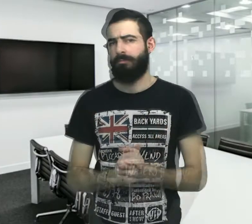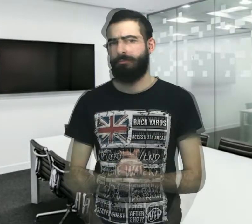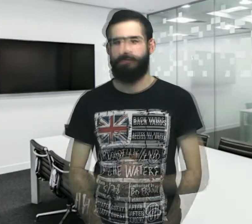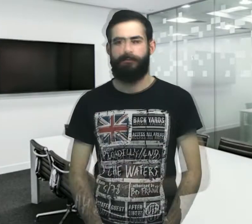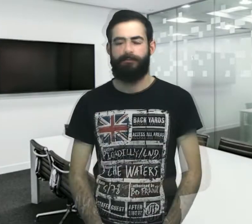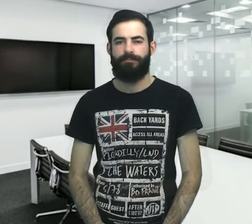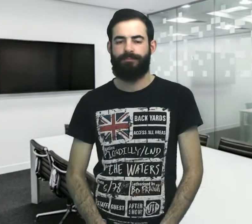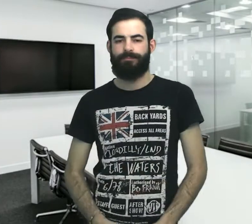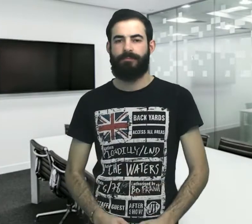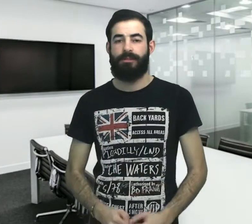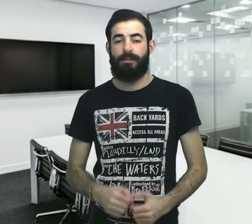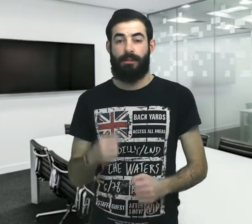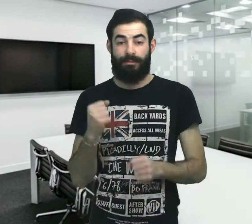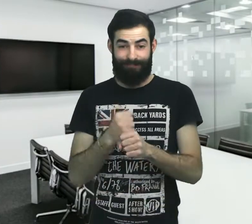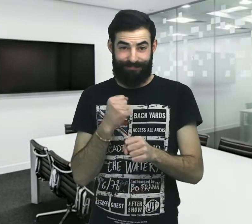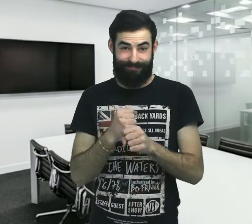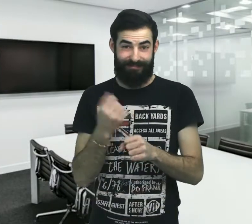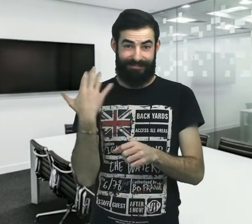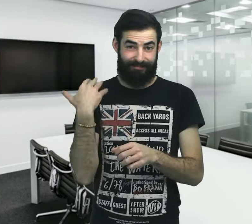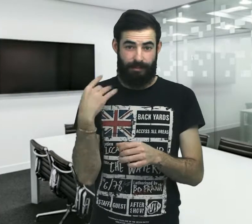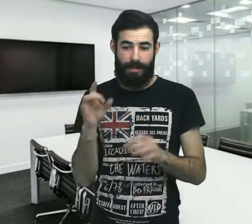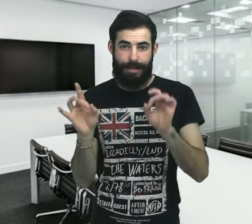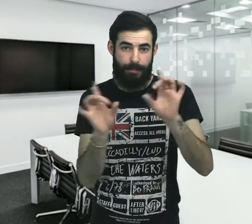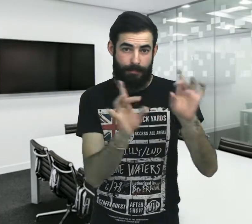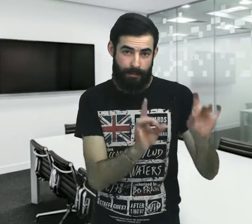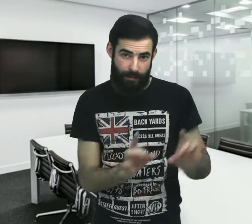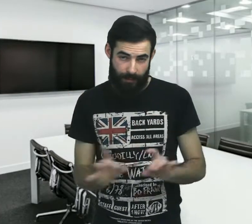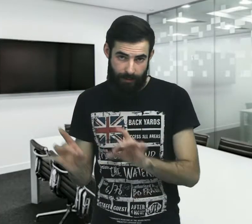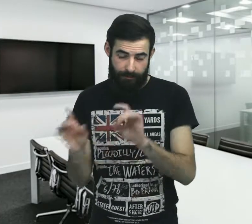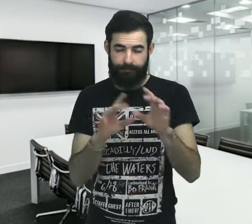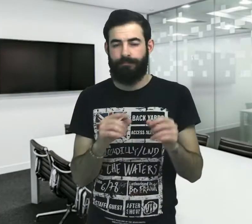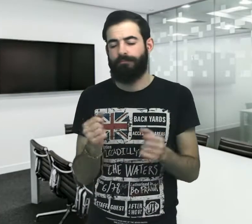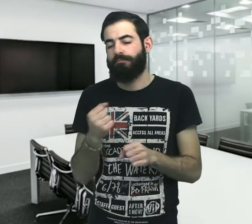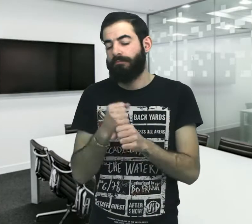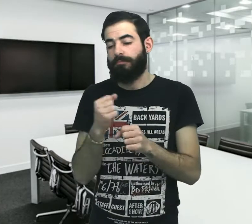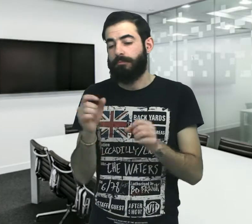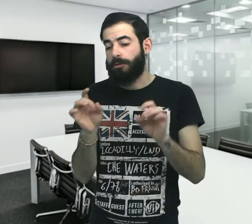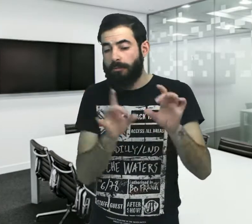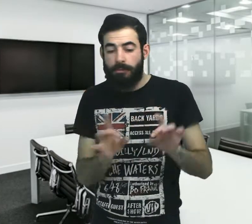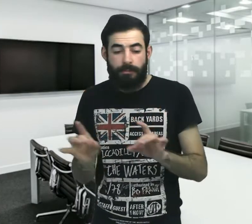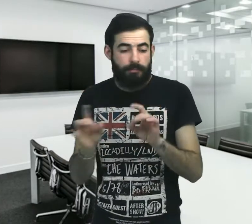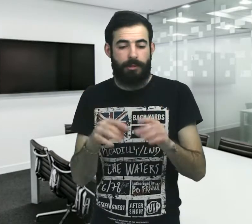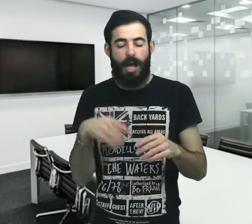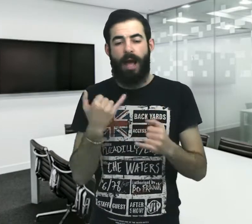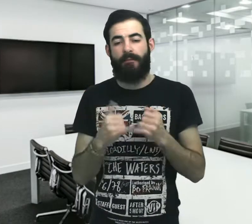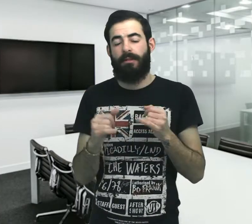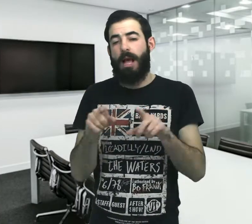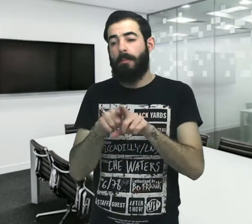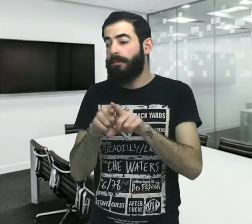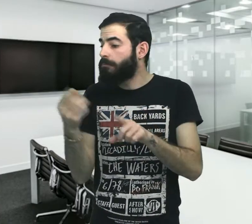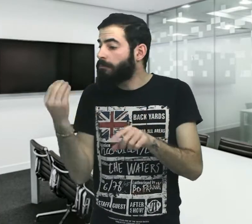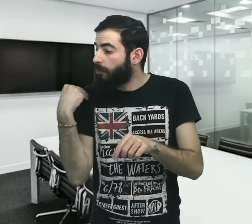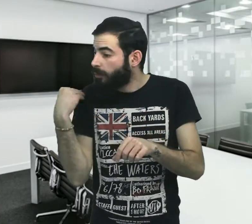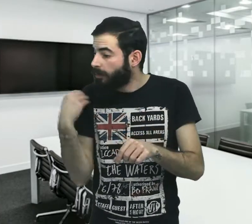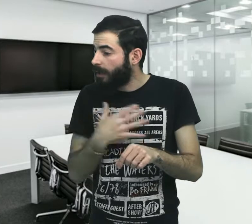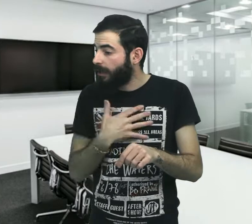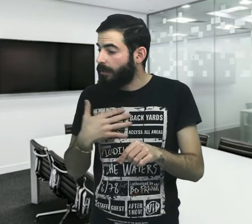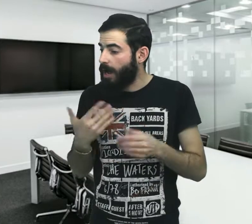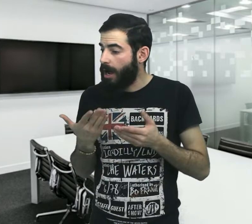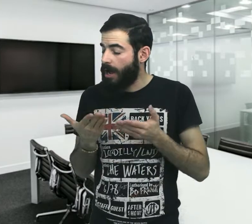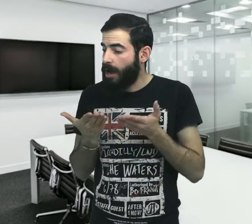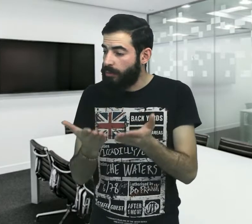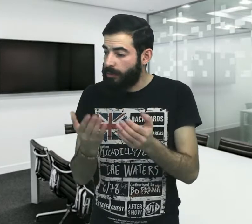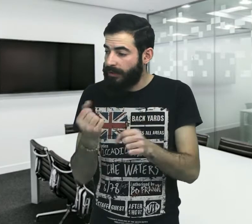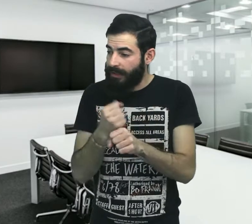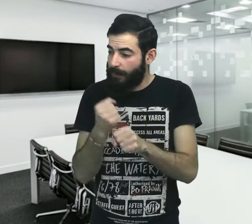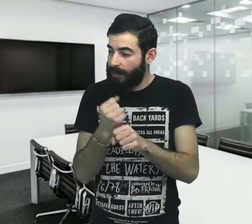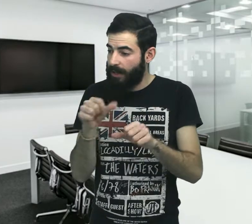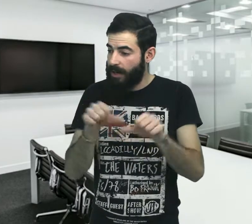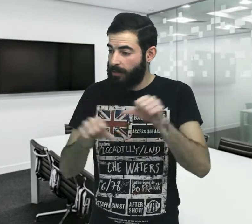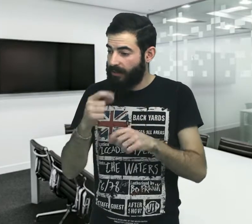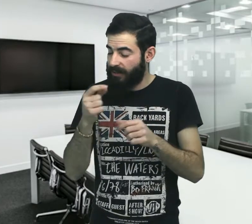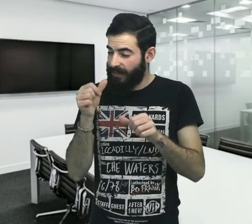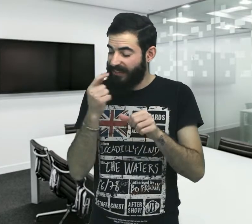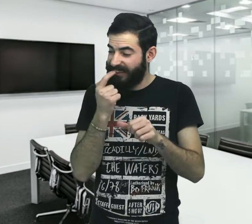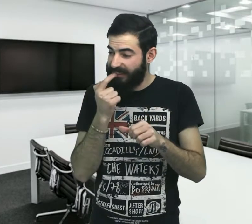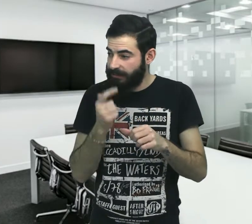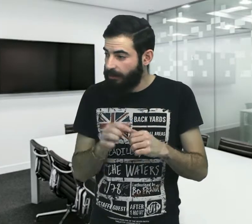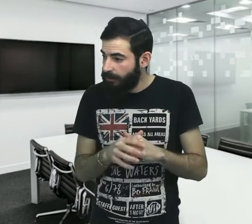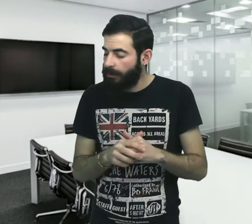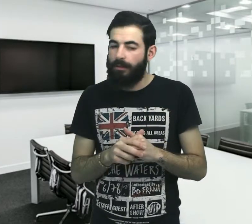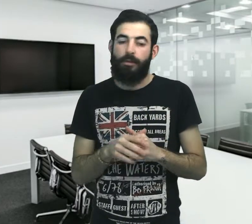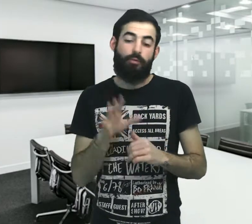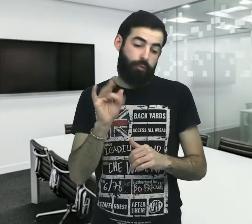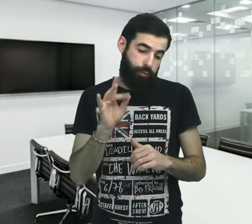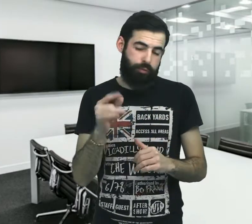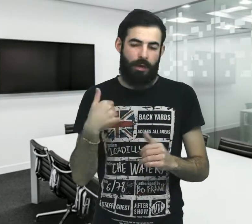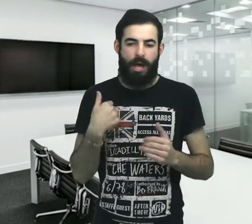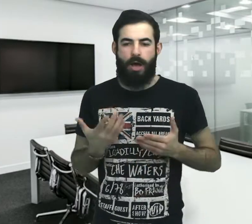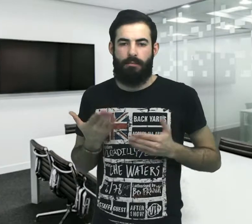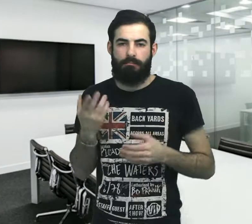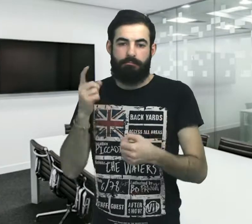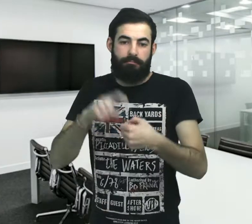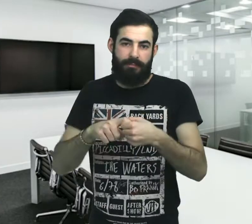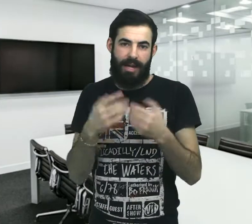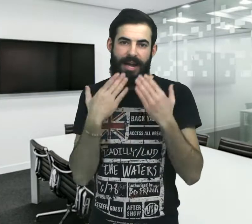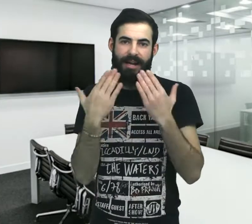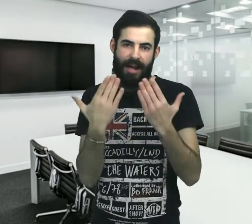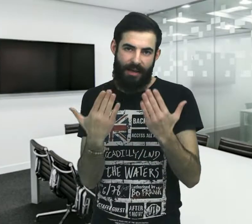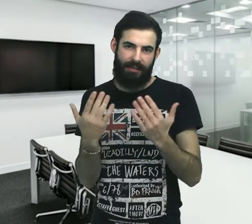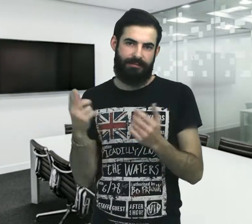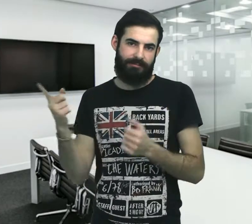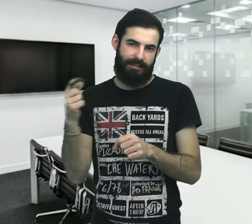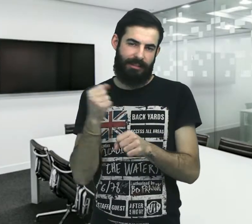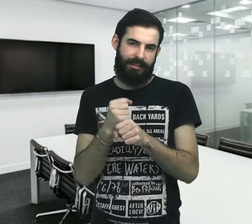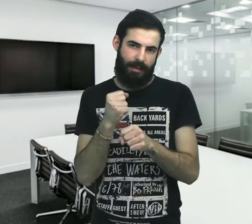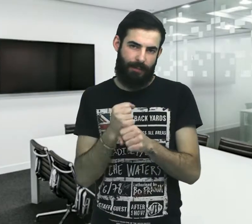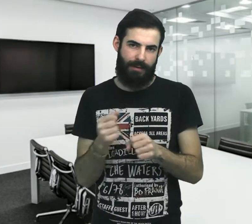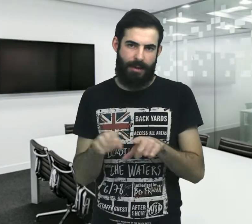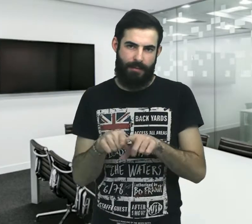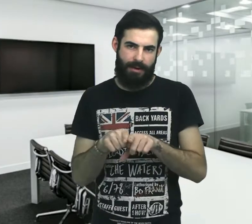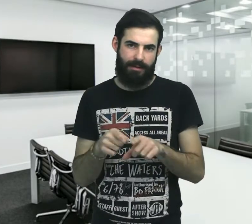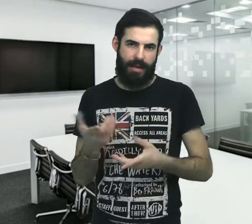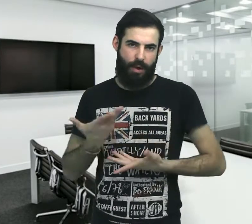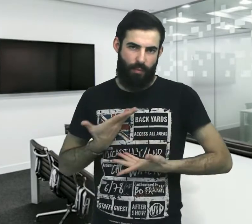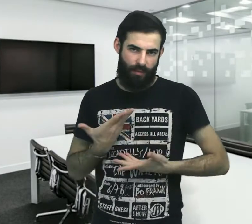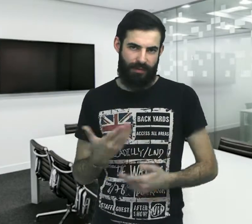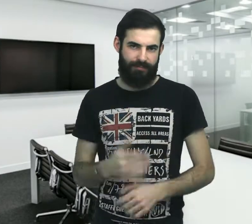I was employed as cleaner when my brother asked me if it wanted to help him in a prosthetic dental laboratory. I said yes. Thanks to my brother I started my employment.